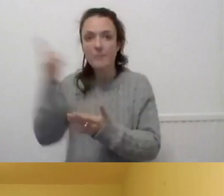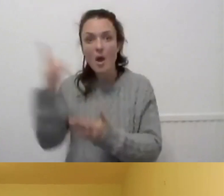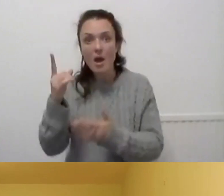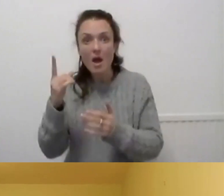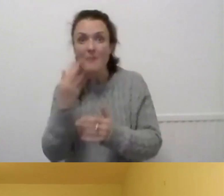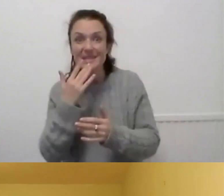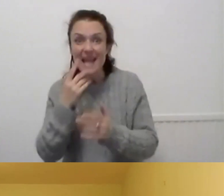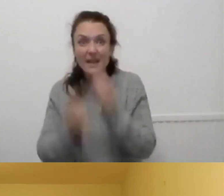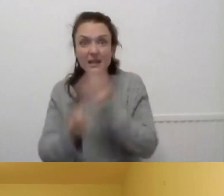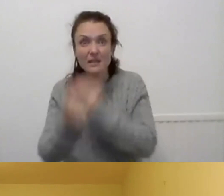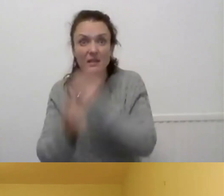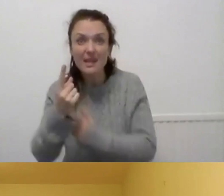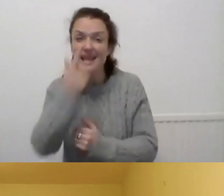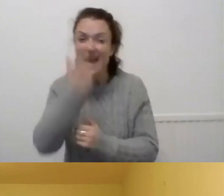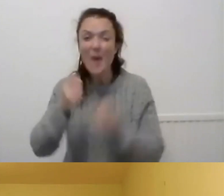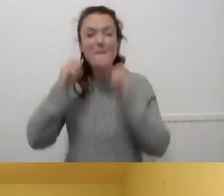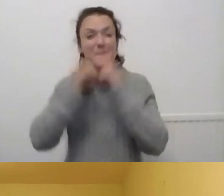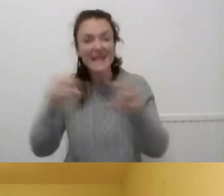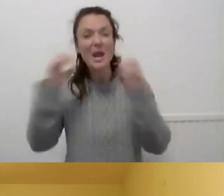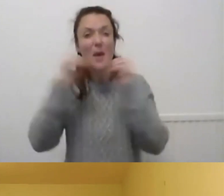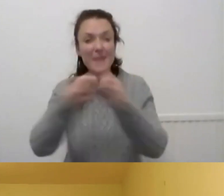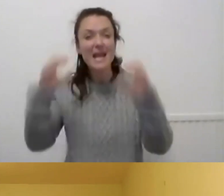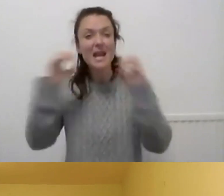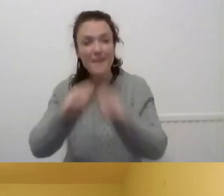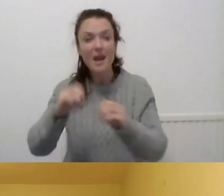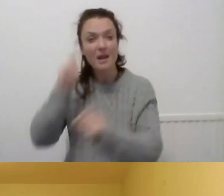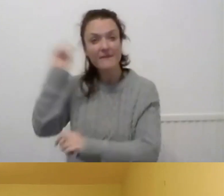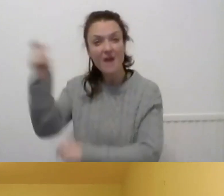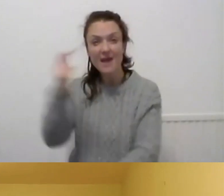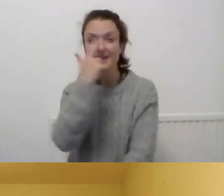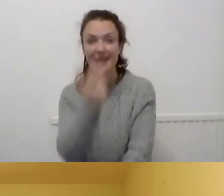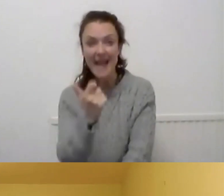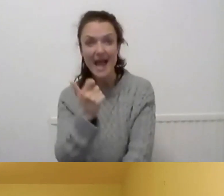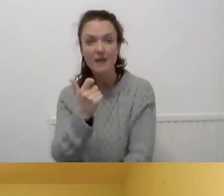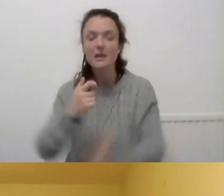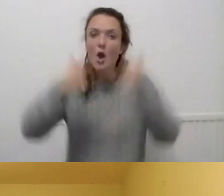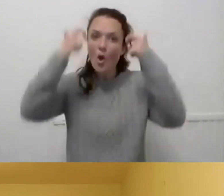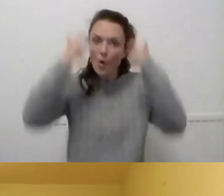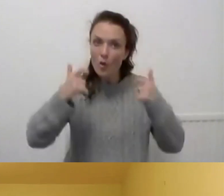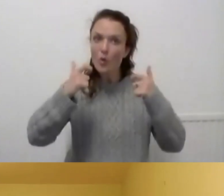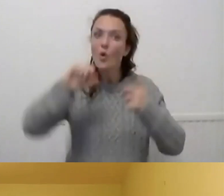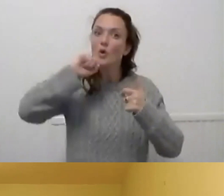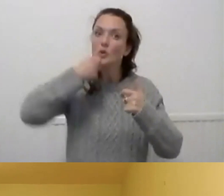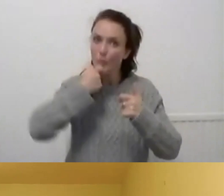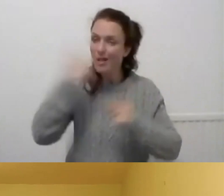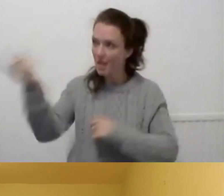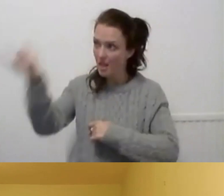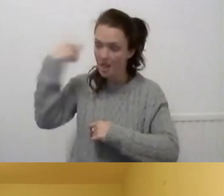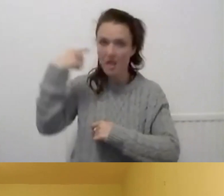ago. So you know, regulators, governments, courts, and all hold them to account. dots can wait,